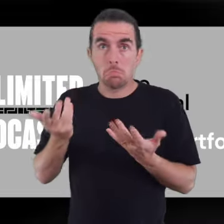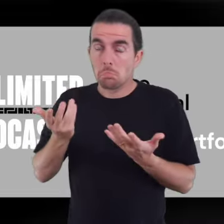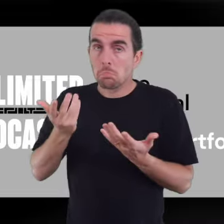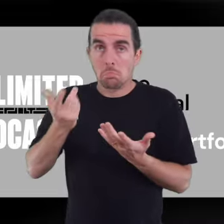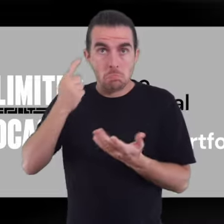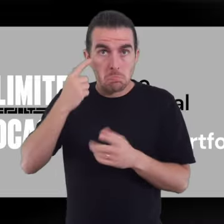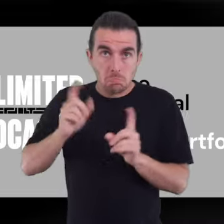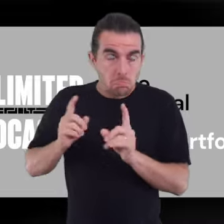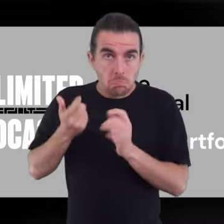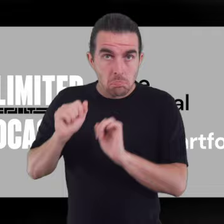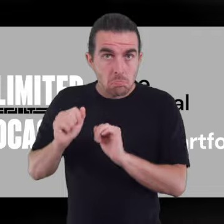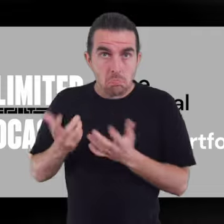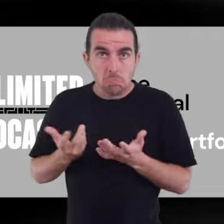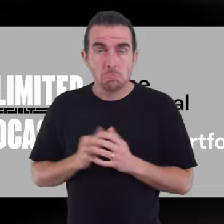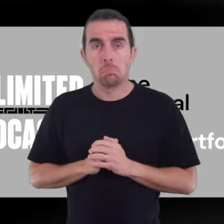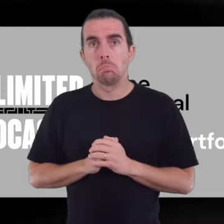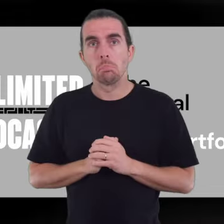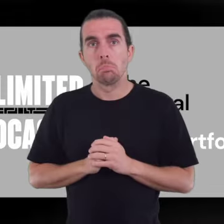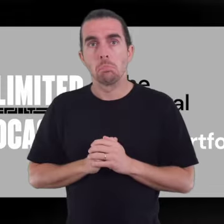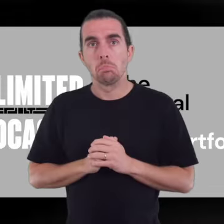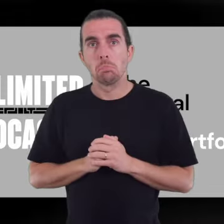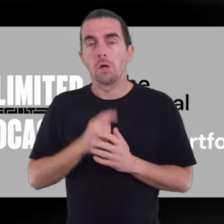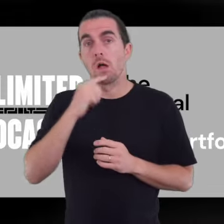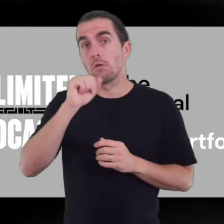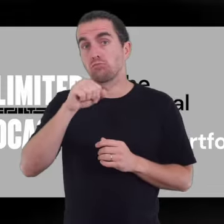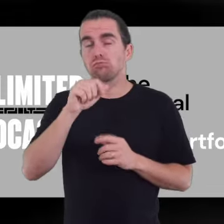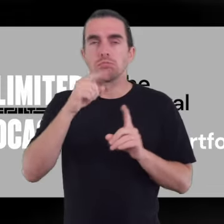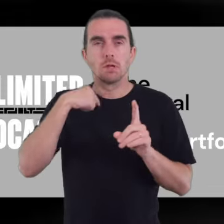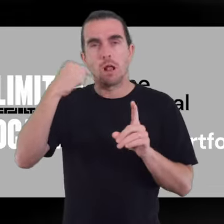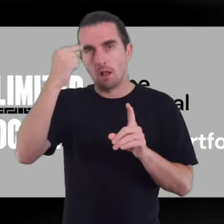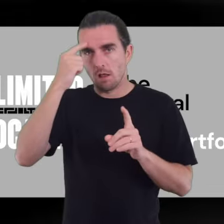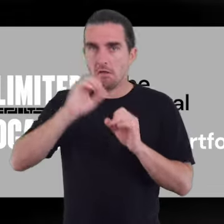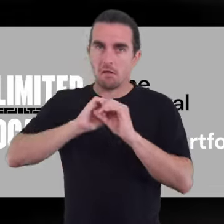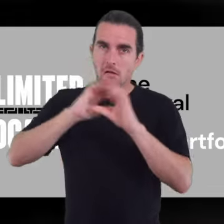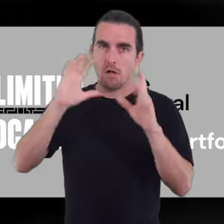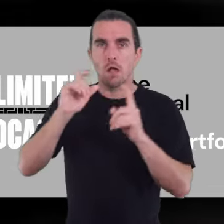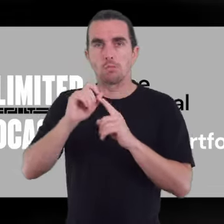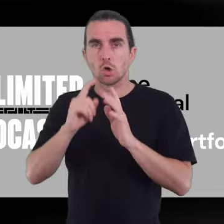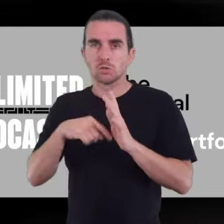other places you'd like to take it? [Lea] Yeah, so when I originally imagined the project,